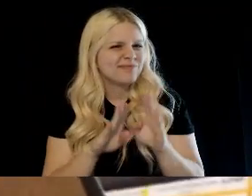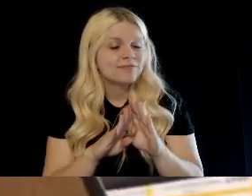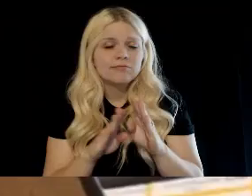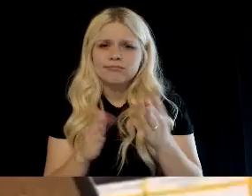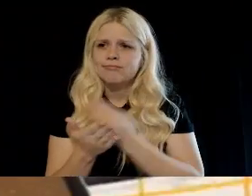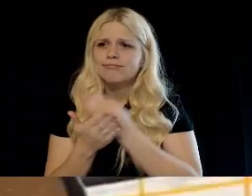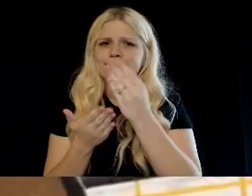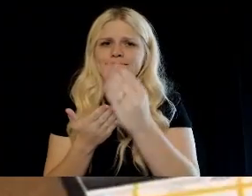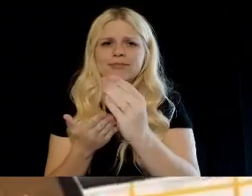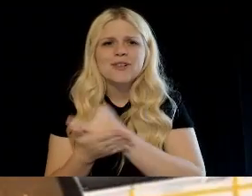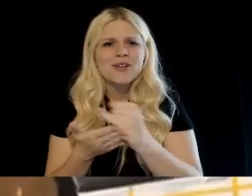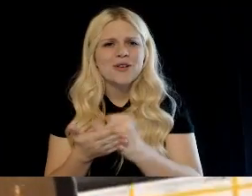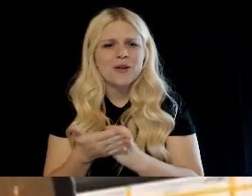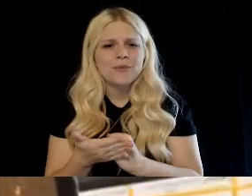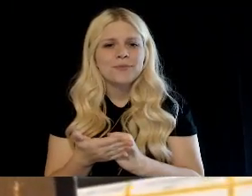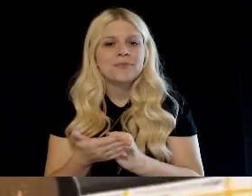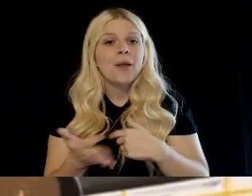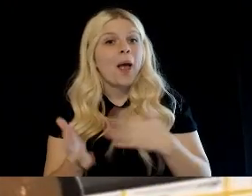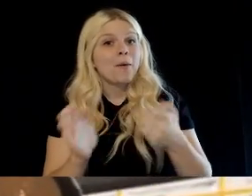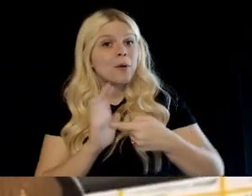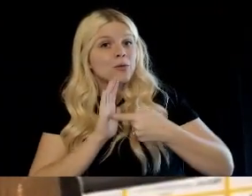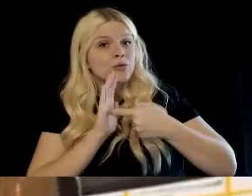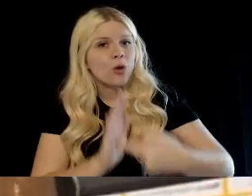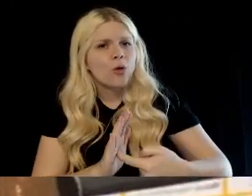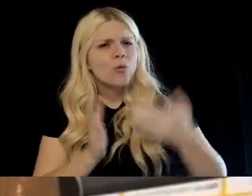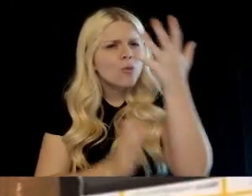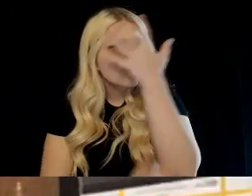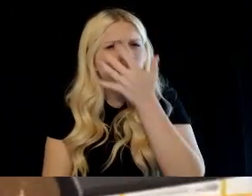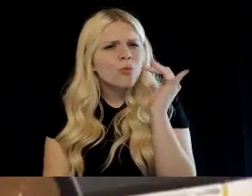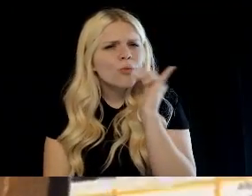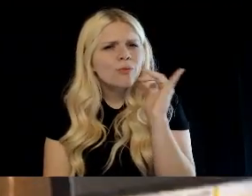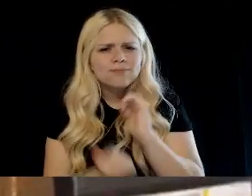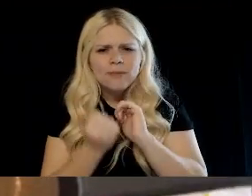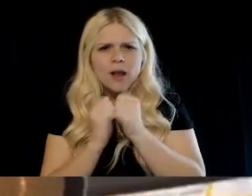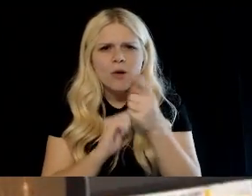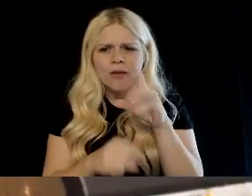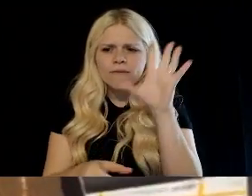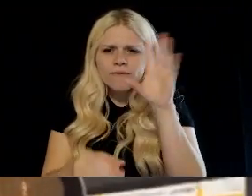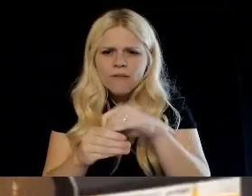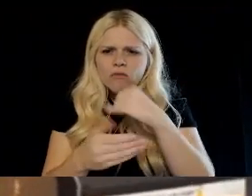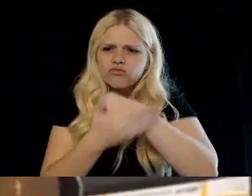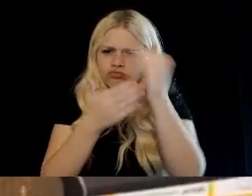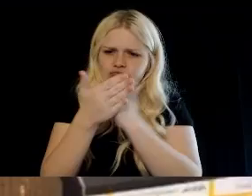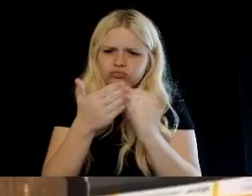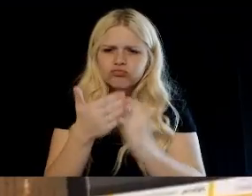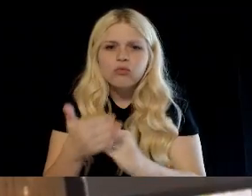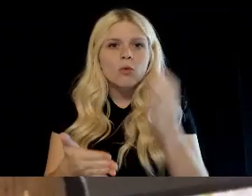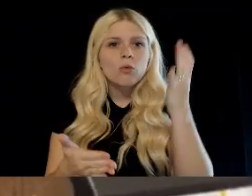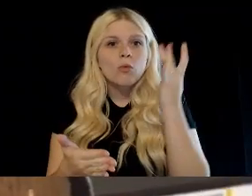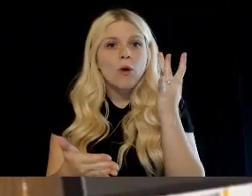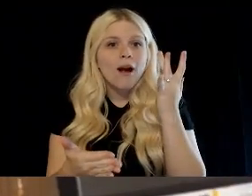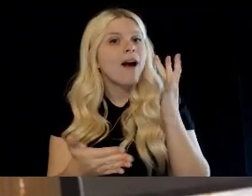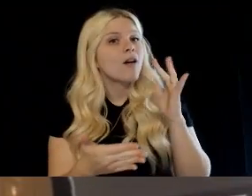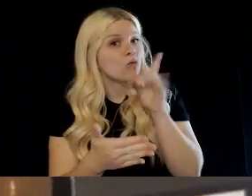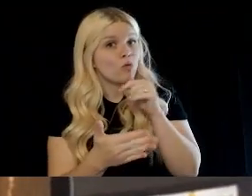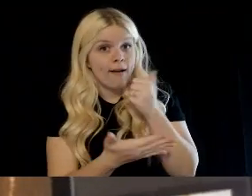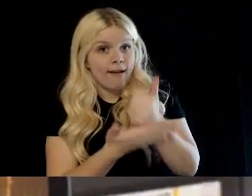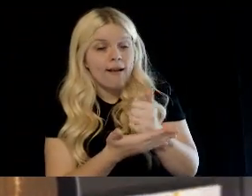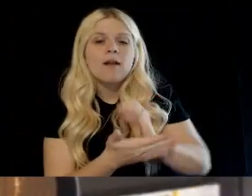species participates in creating these works of art and it's mostly because of our amazing animal care team and their relationships and the training that they..